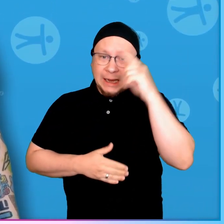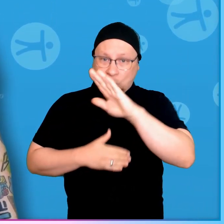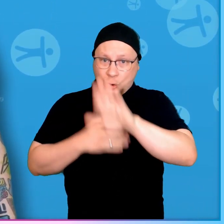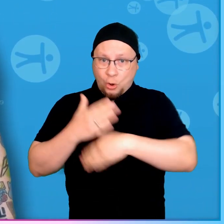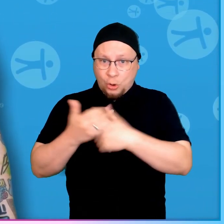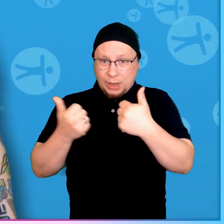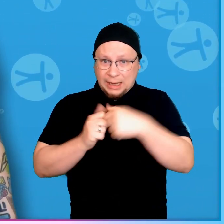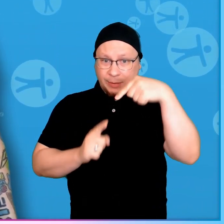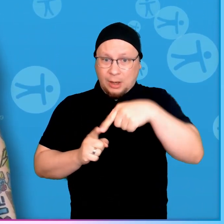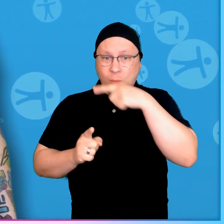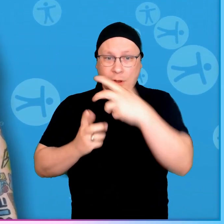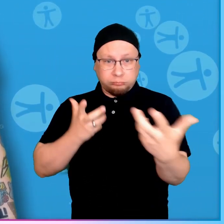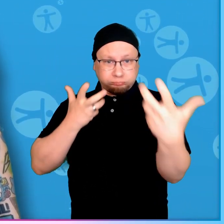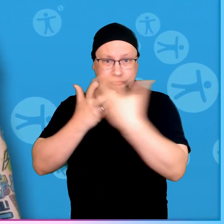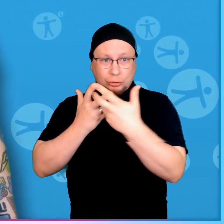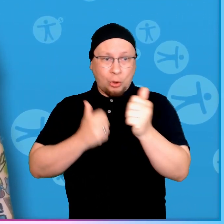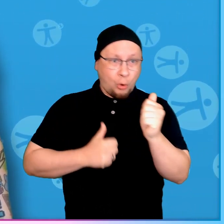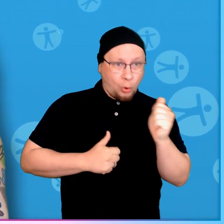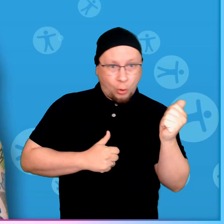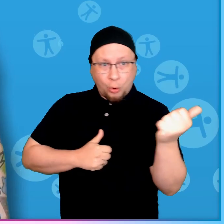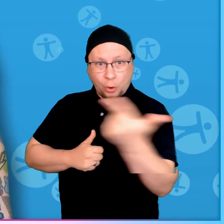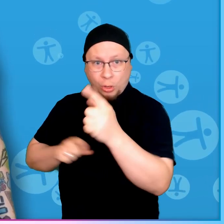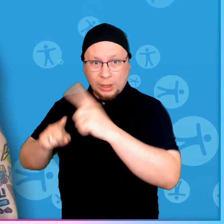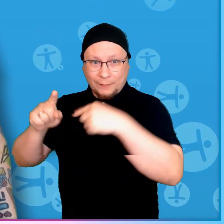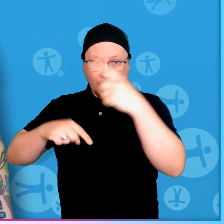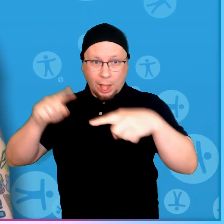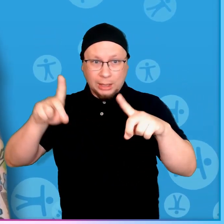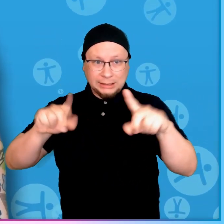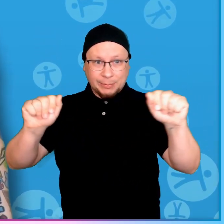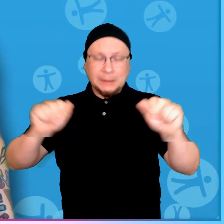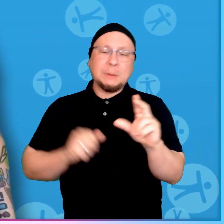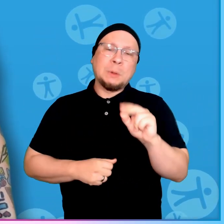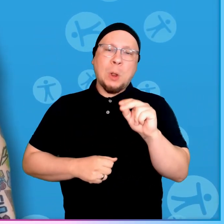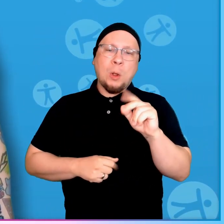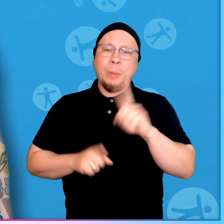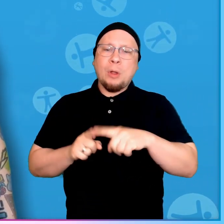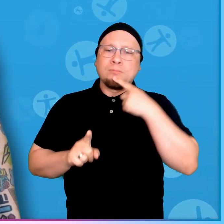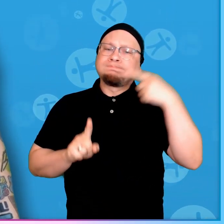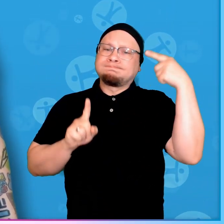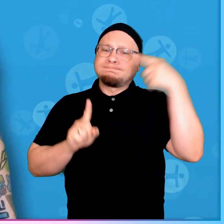disabled gamer, the aim of the showcase is that, wherever possible, there will be at least a couple